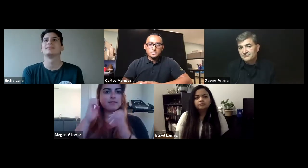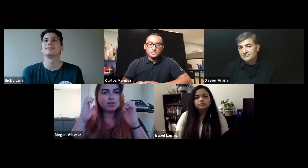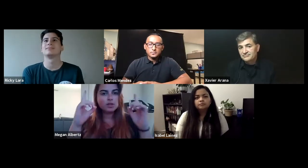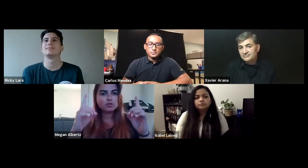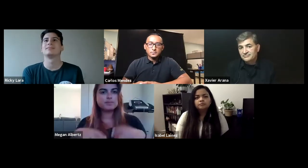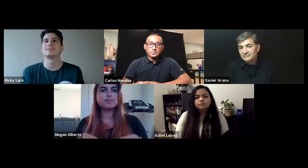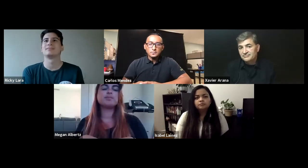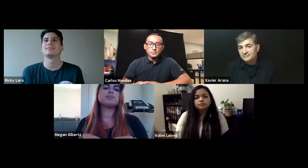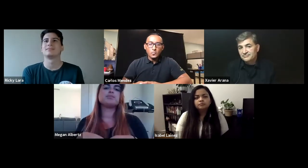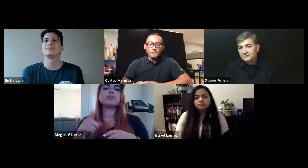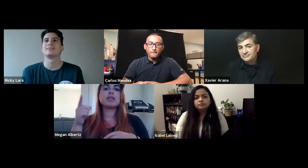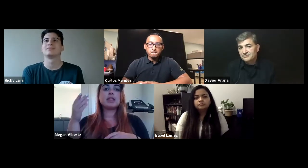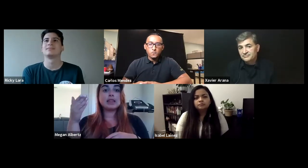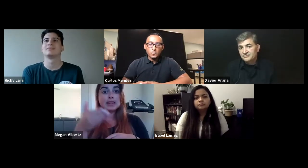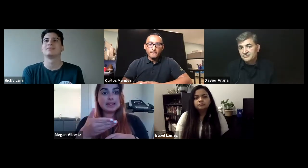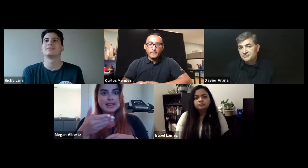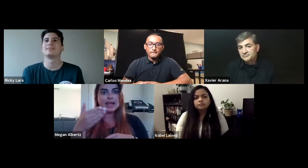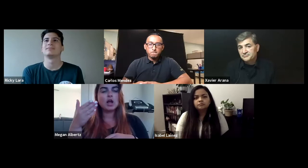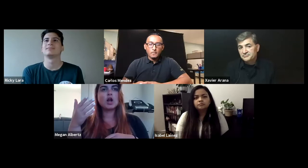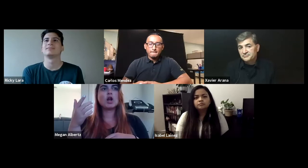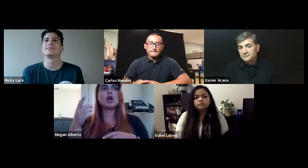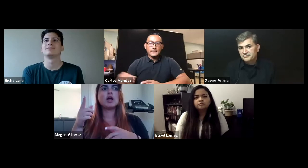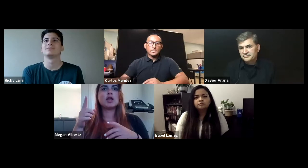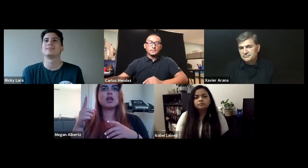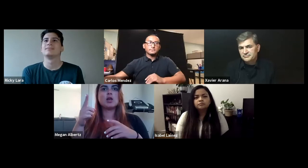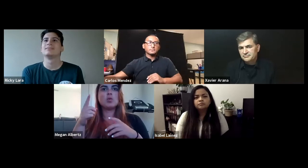for a program, the Deaf Education Program. [Ahem]